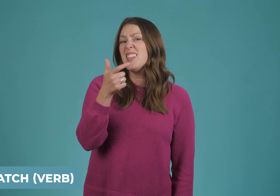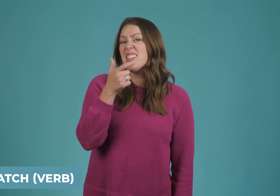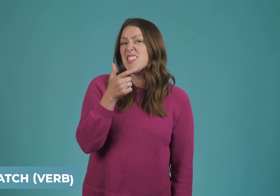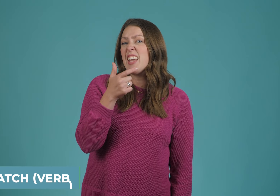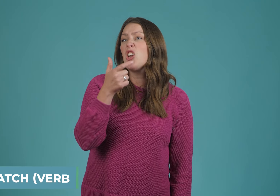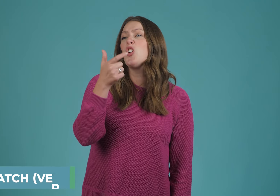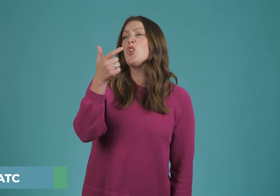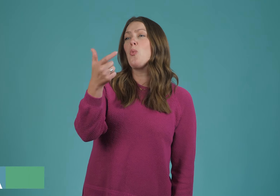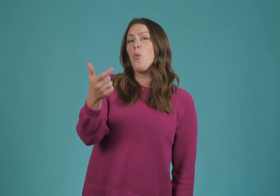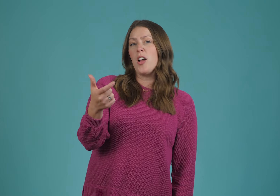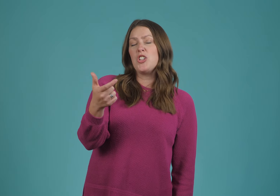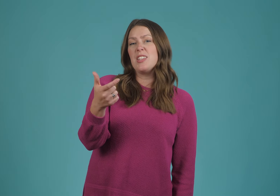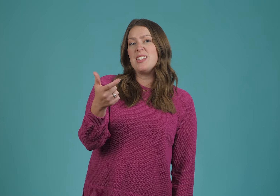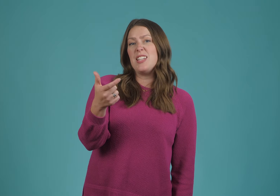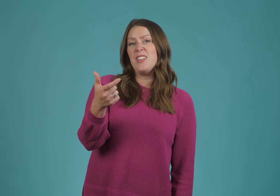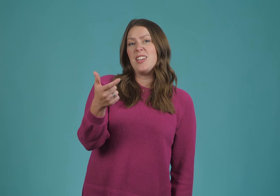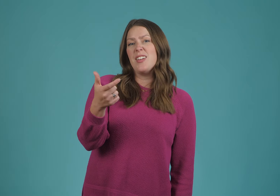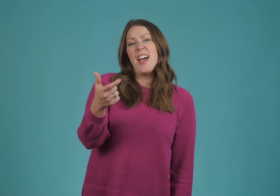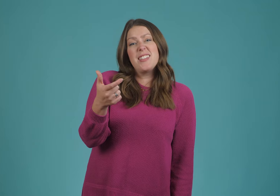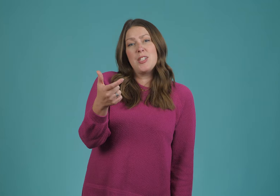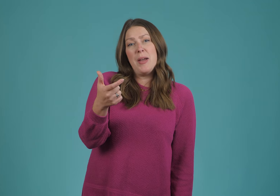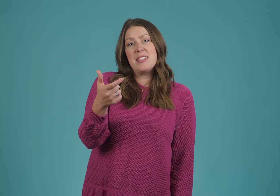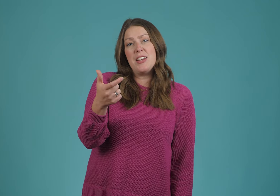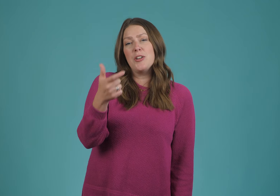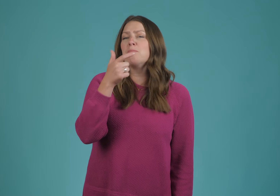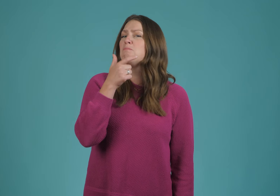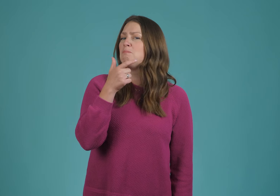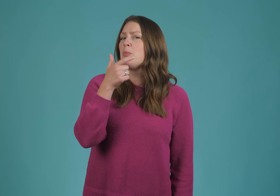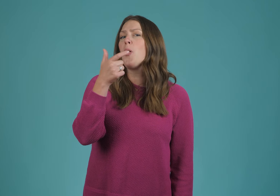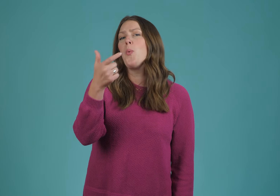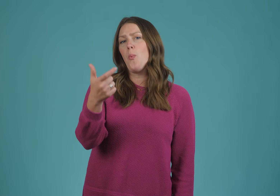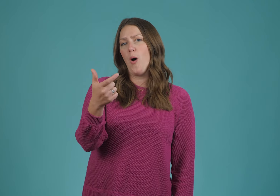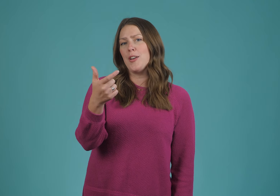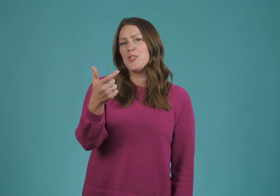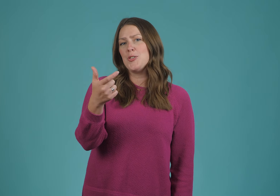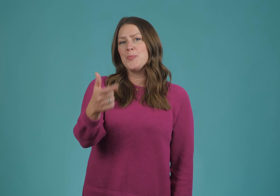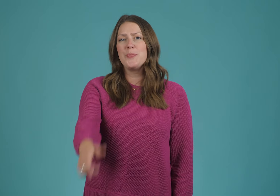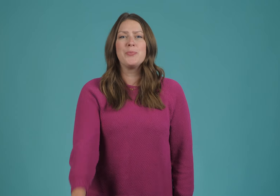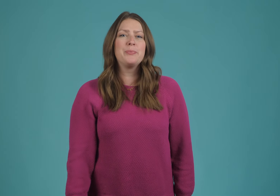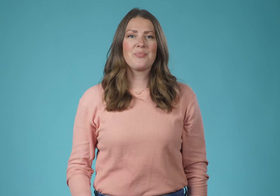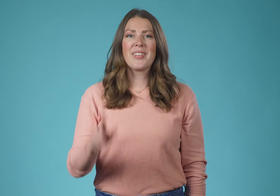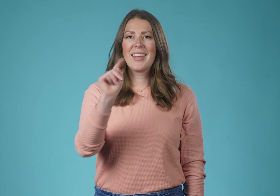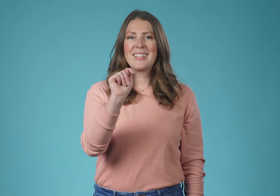This is like you're watching the TV as a spectator. Watch